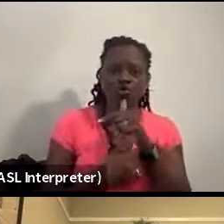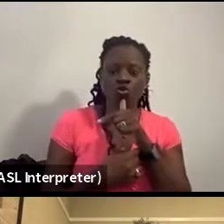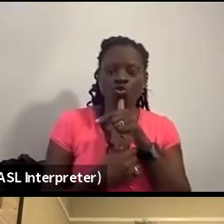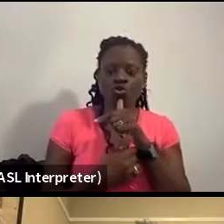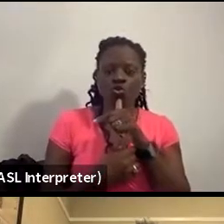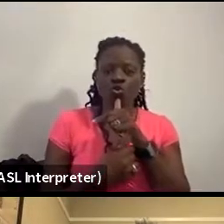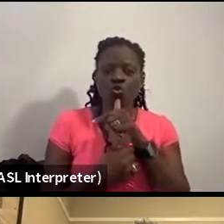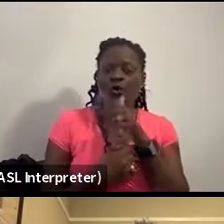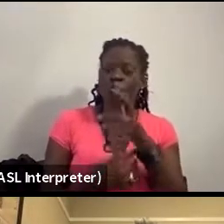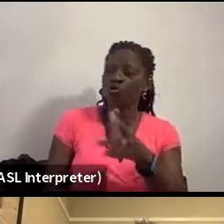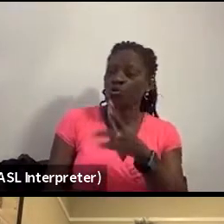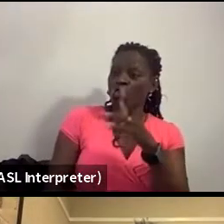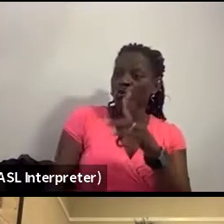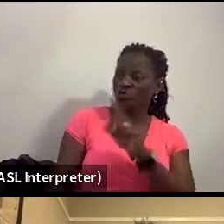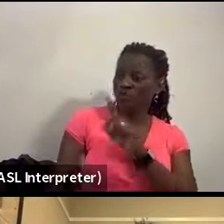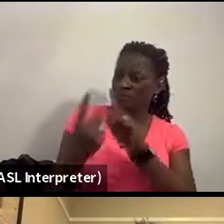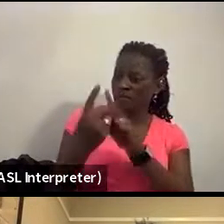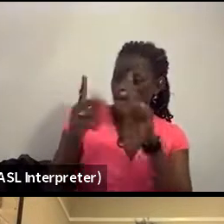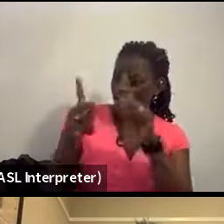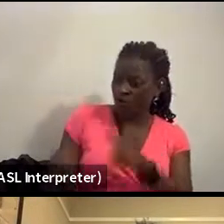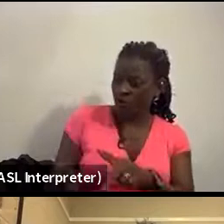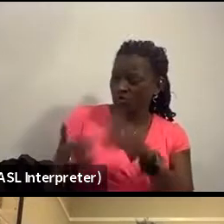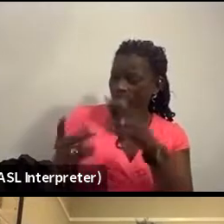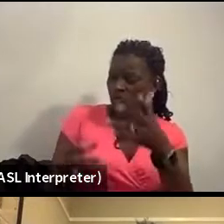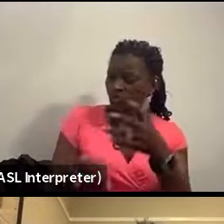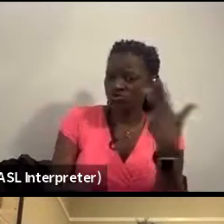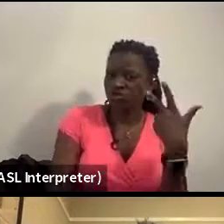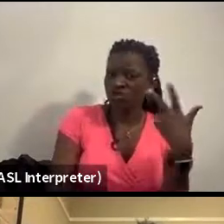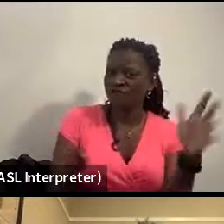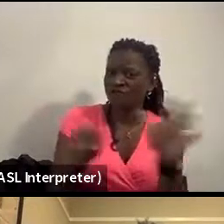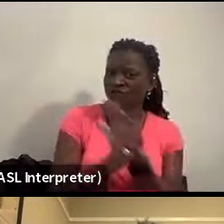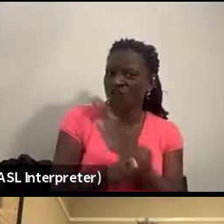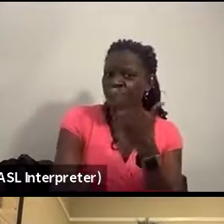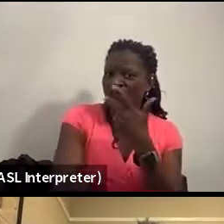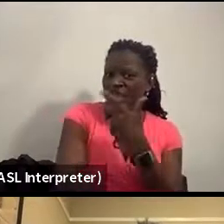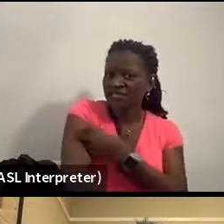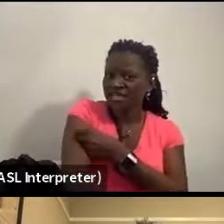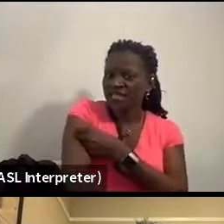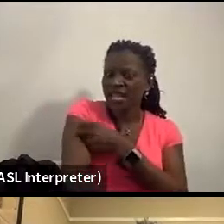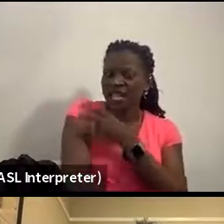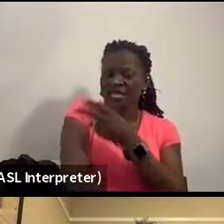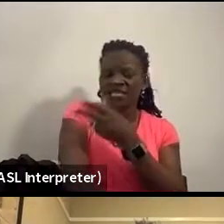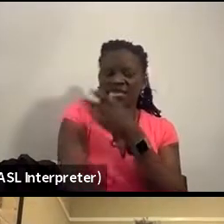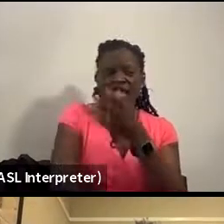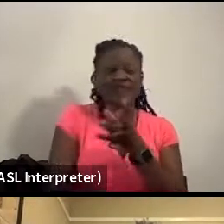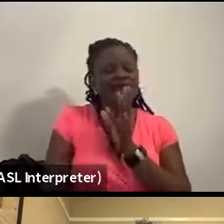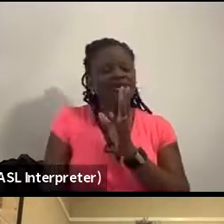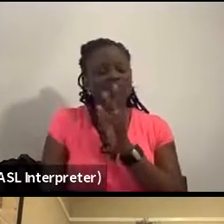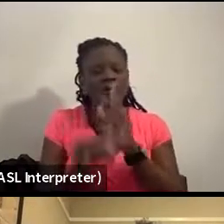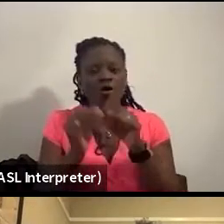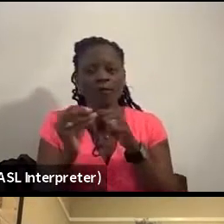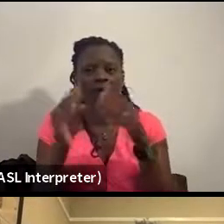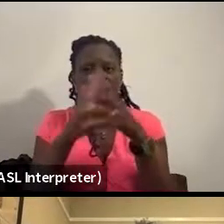then share their stories and their hesitancy like Yesenia and show their journey is, then more people get vaccinated. Right.